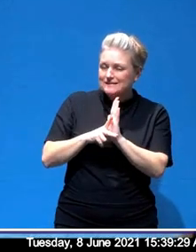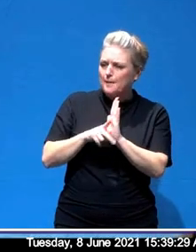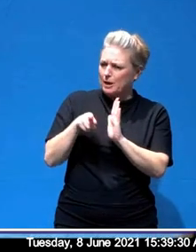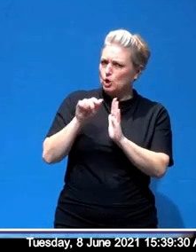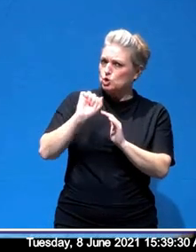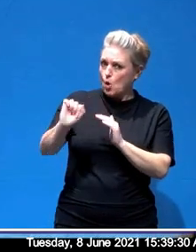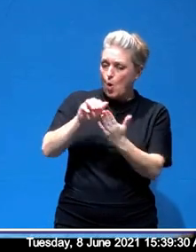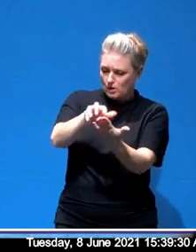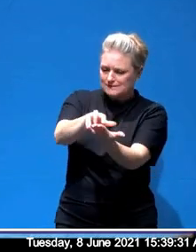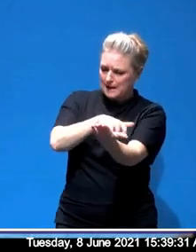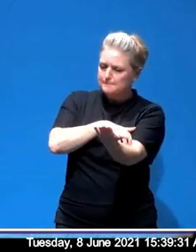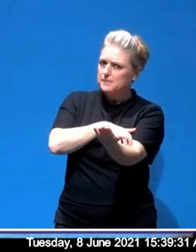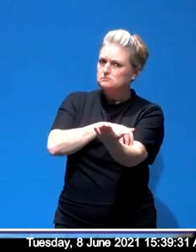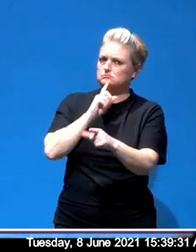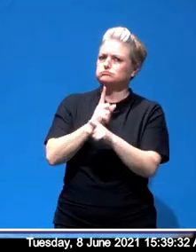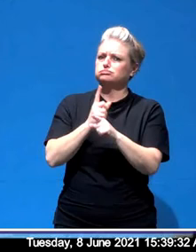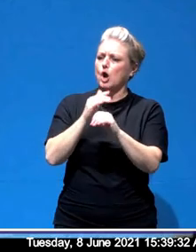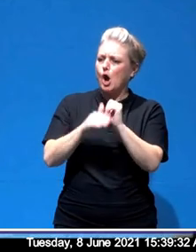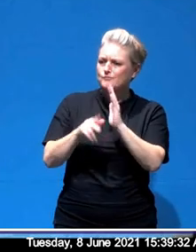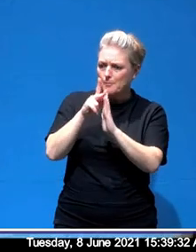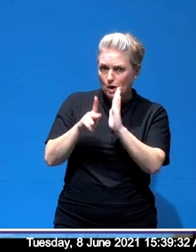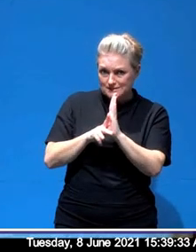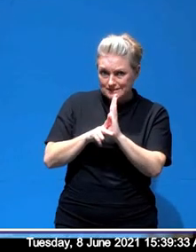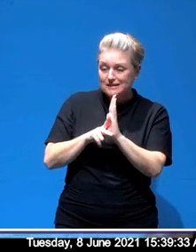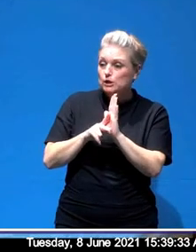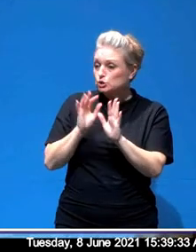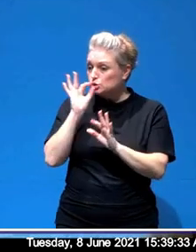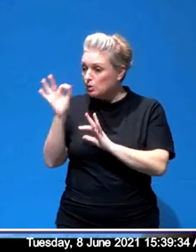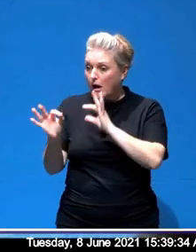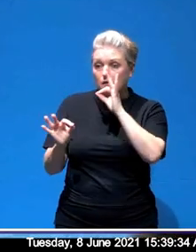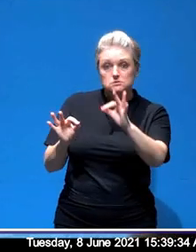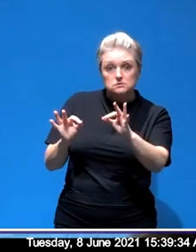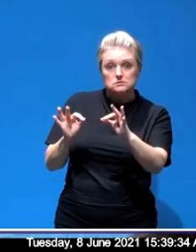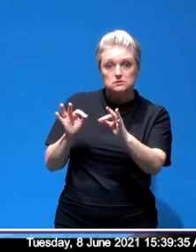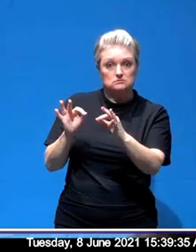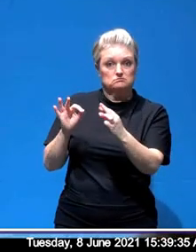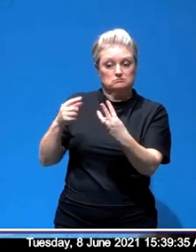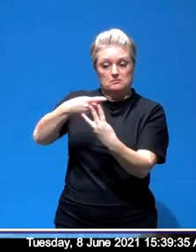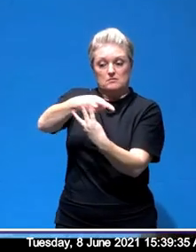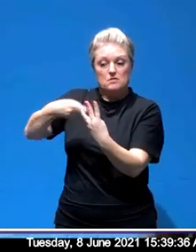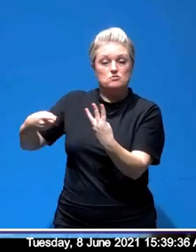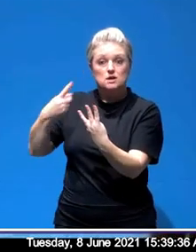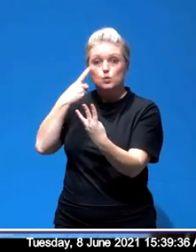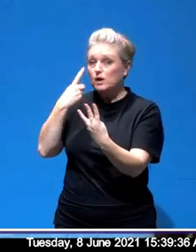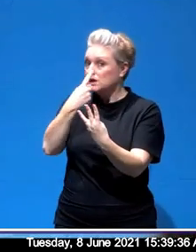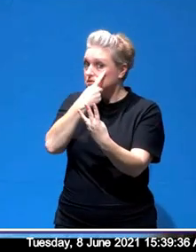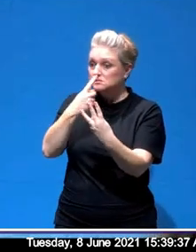families of those who live with them? Live with those policies, that is? Which policies?